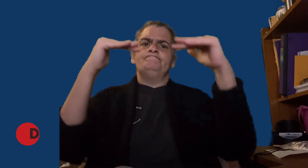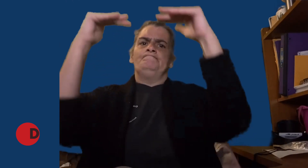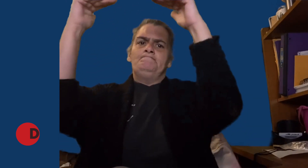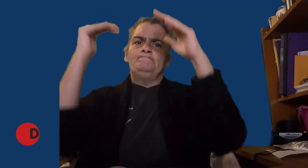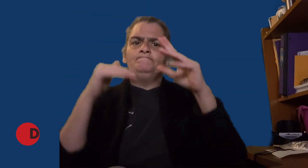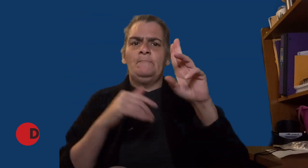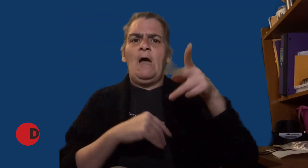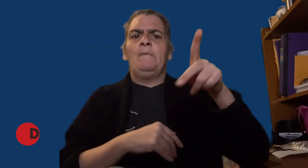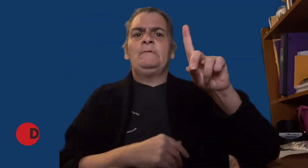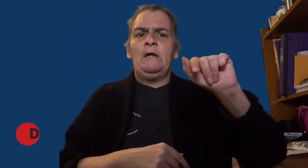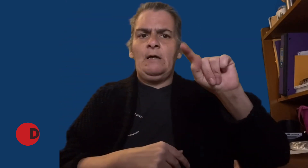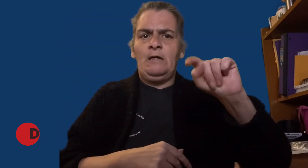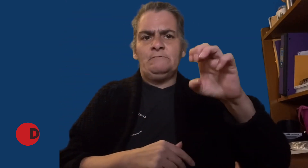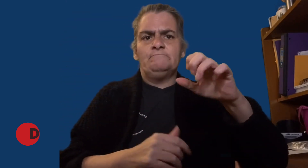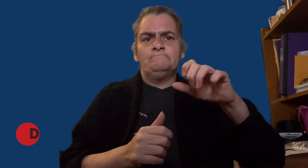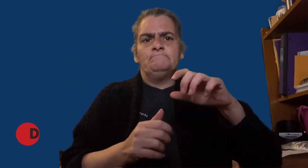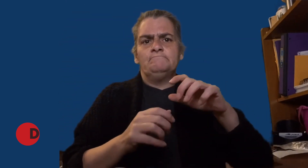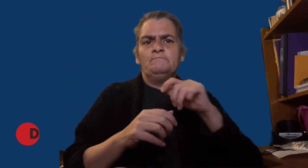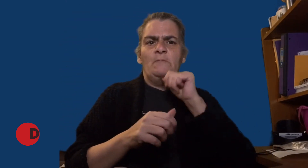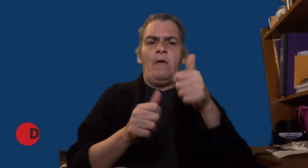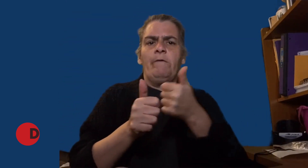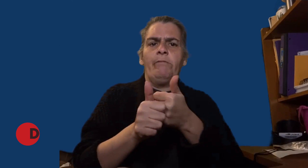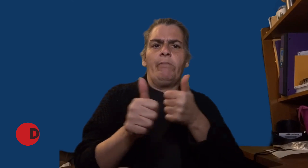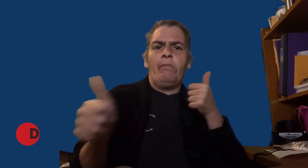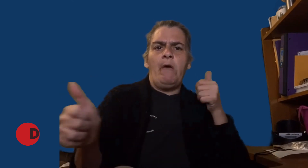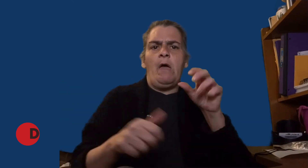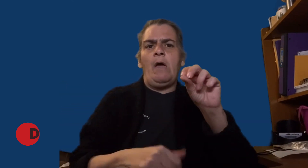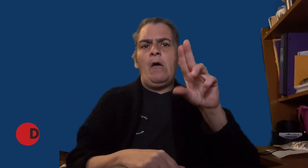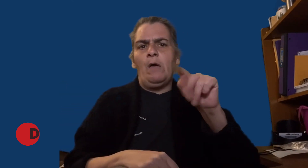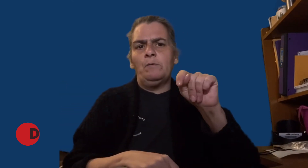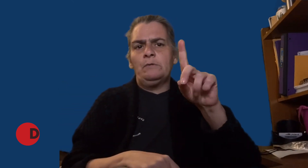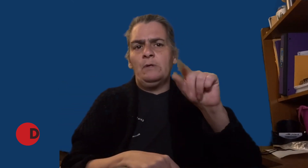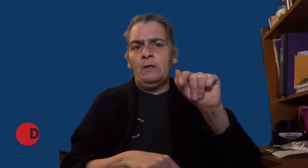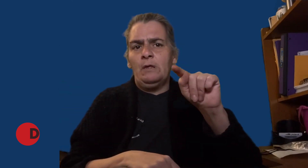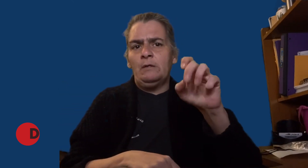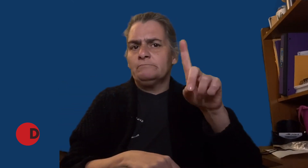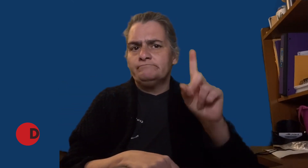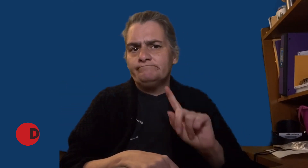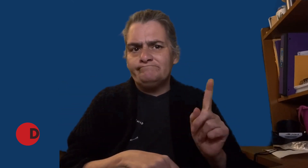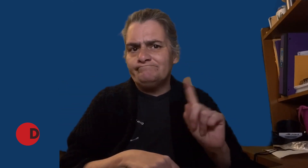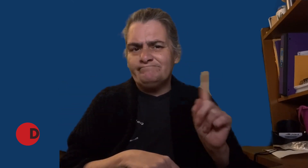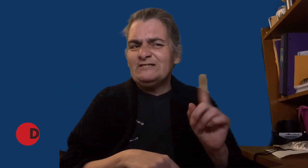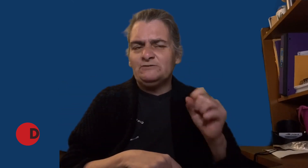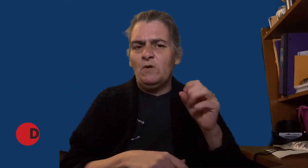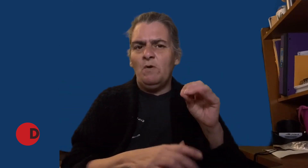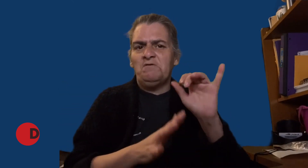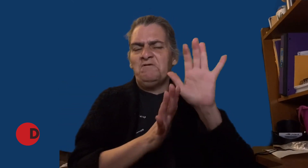they’re not outdated. That is that. We want to spread